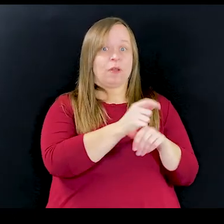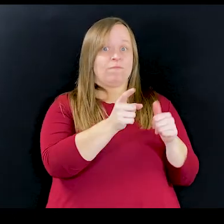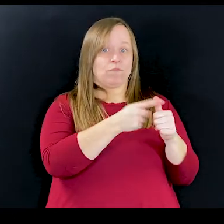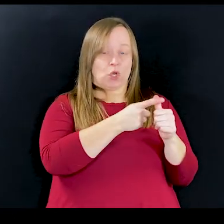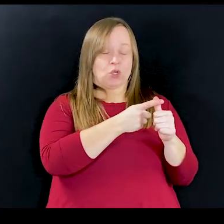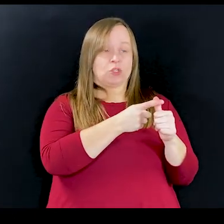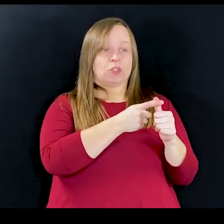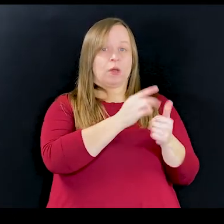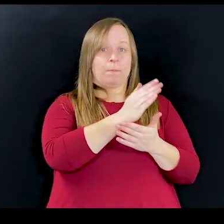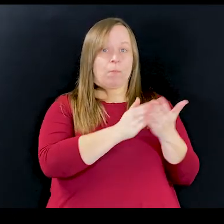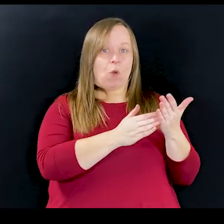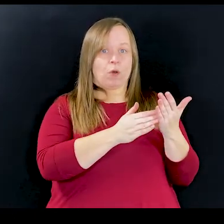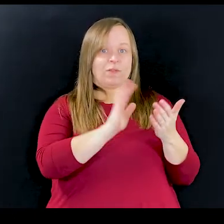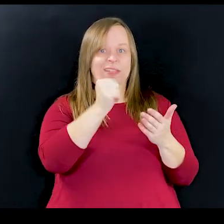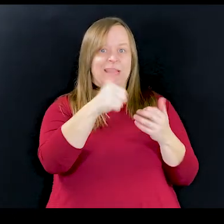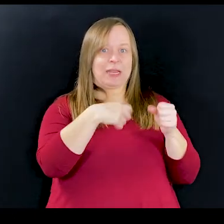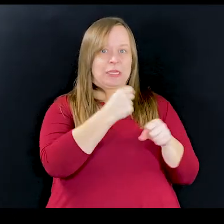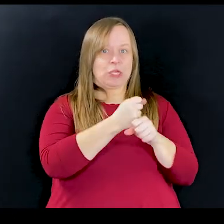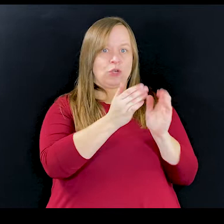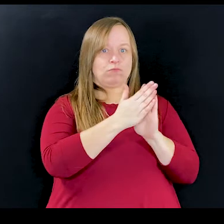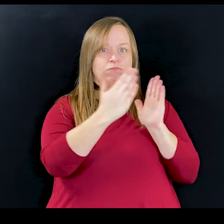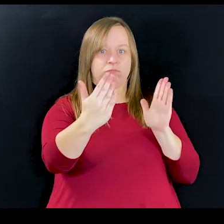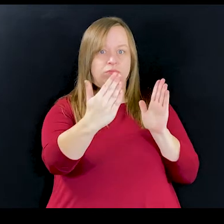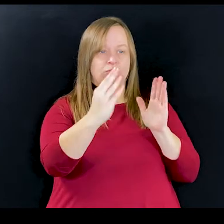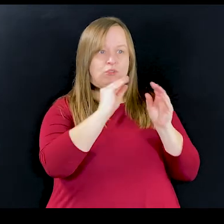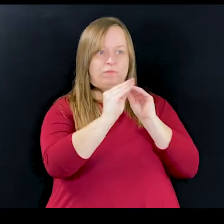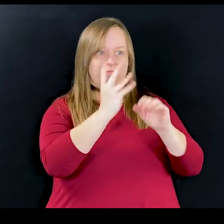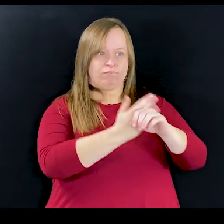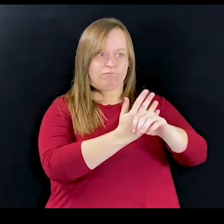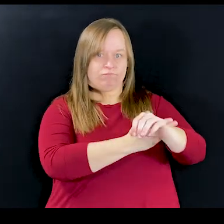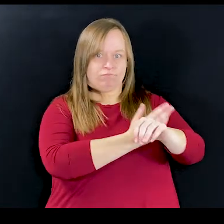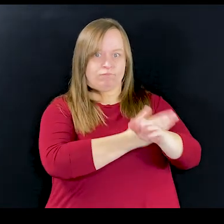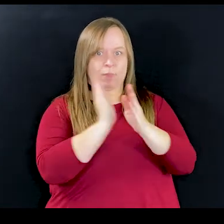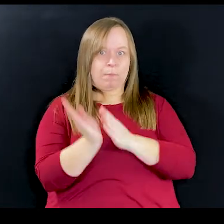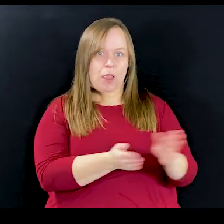first will be part of the 10 year remediation plan.